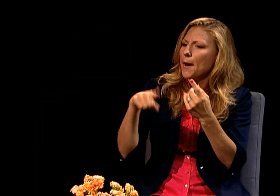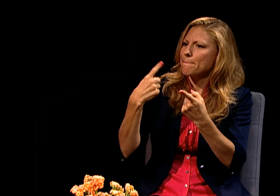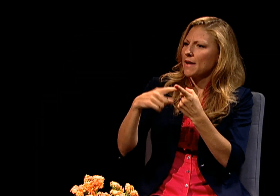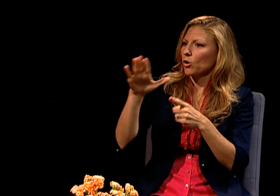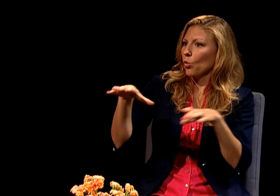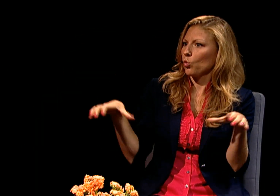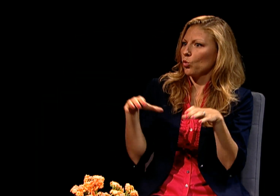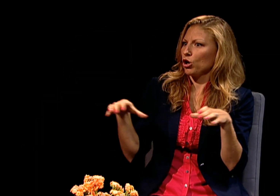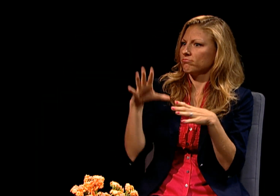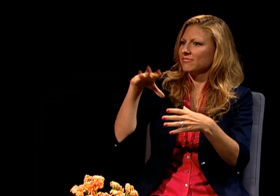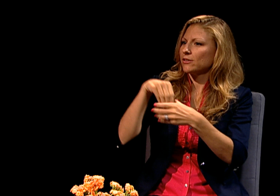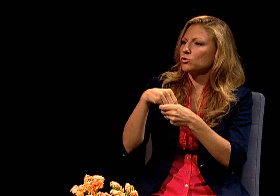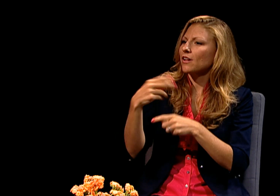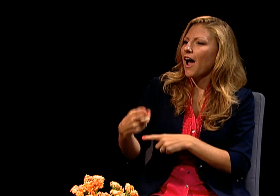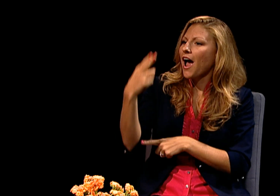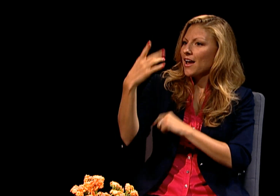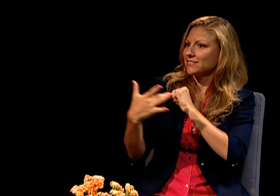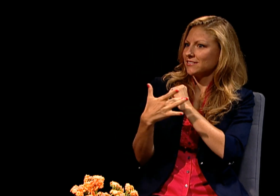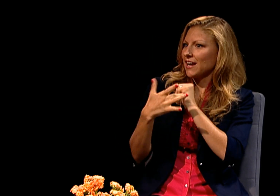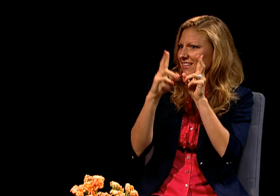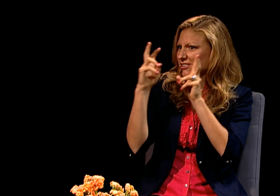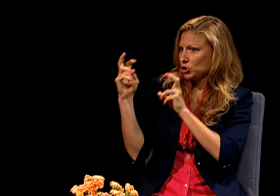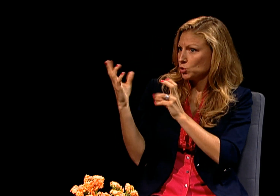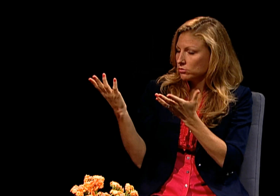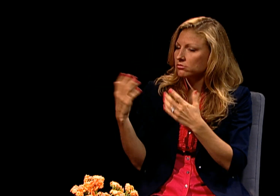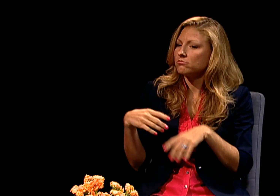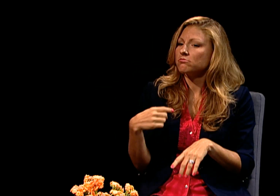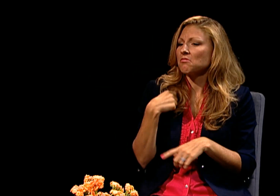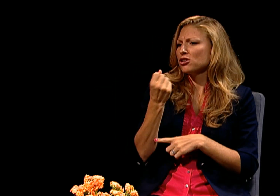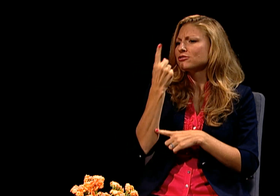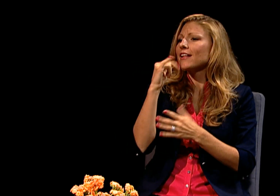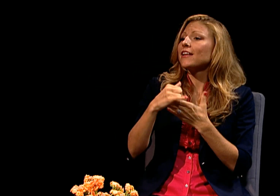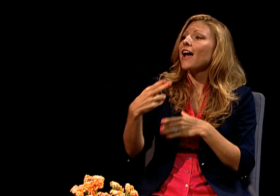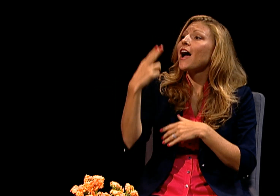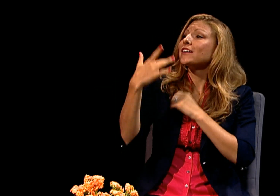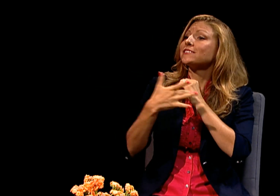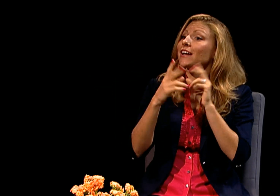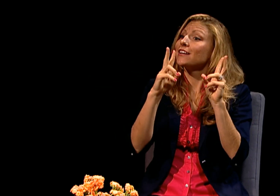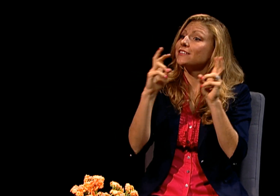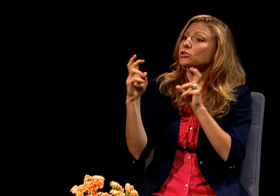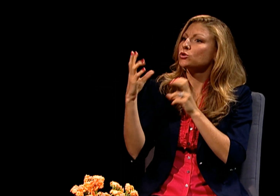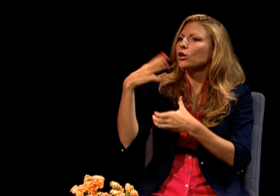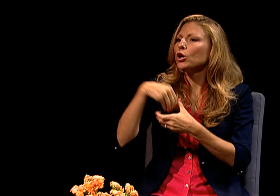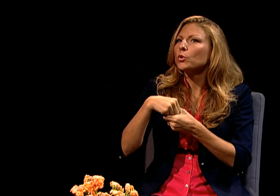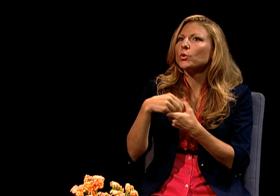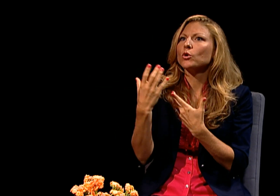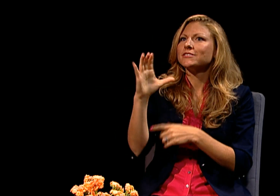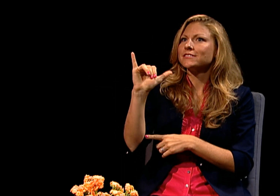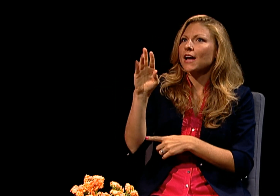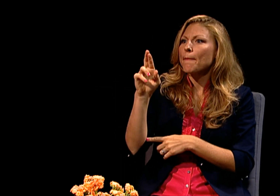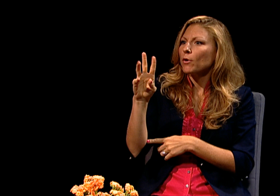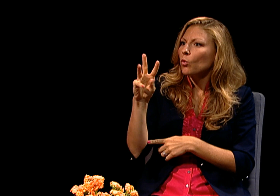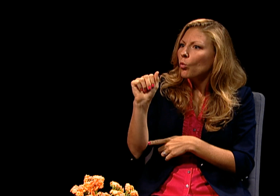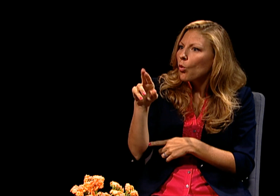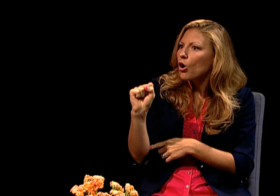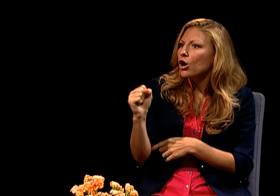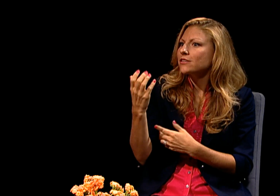LET'S GO AHEAD AND BEGIN TALKING ABOUT YOUR WORK IN THE HIGH TECHNOLOGY ISSUES. UH-HMM. I UNDERSTAND THAT HIGH TECHNOLOGY ISSUES INCLUDE